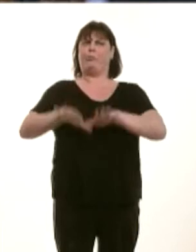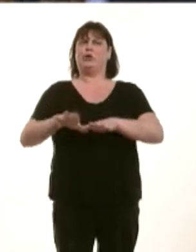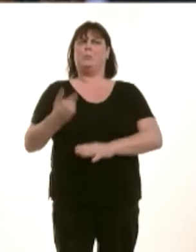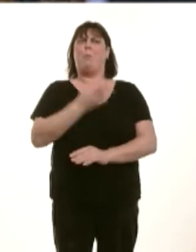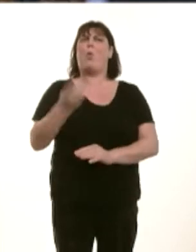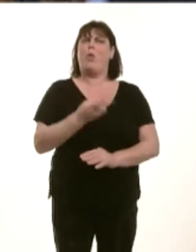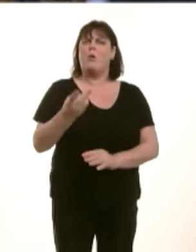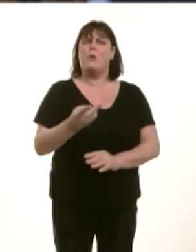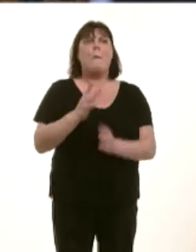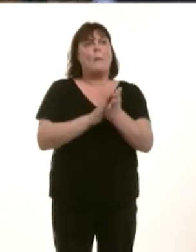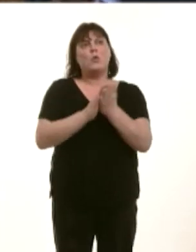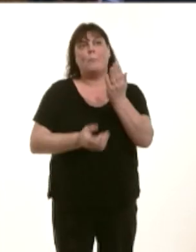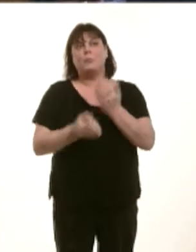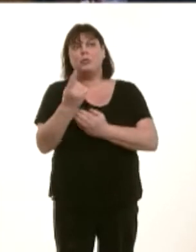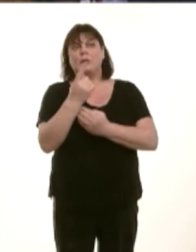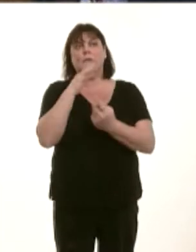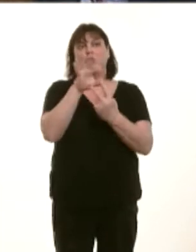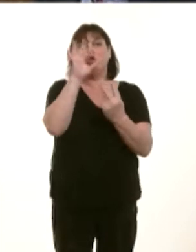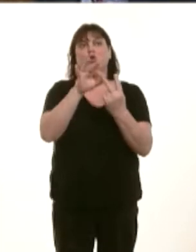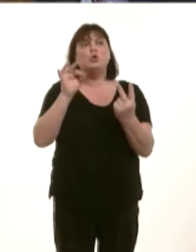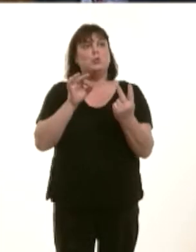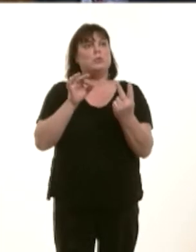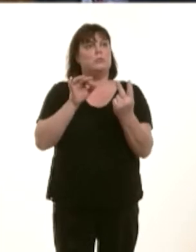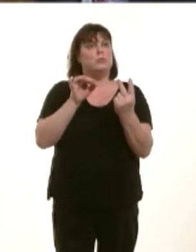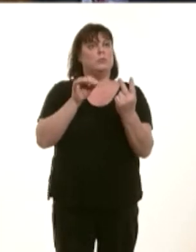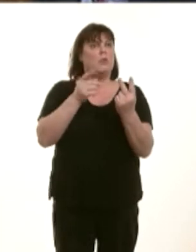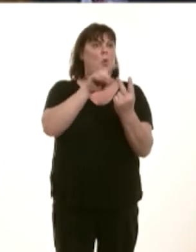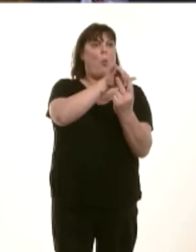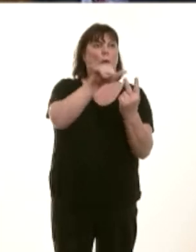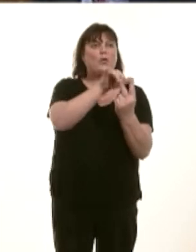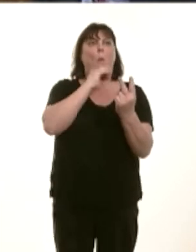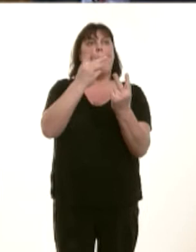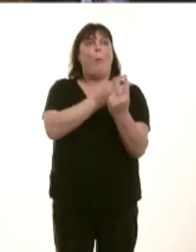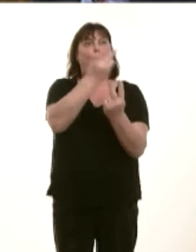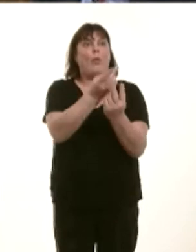have the opportunity to choose which flag, or even both, that they have on their licences.